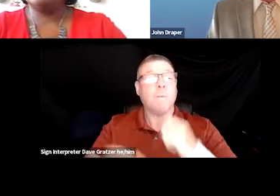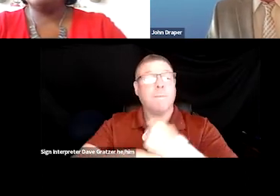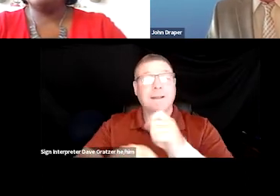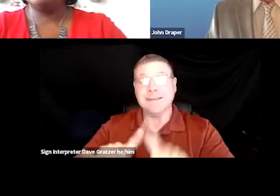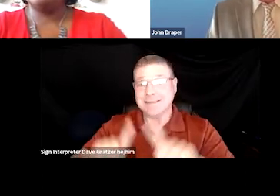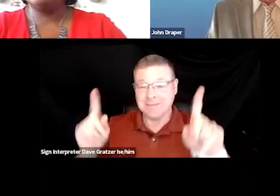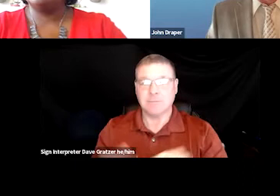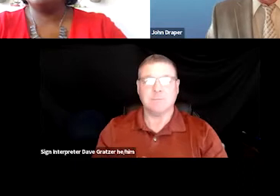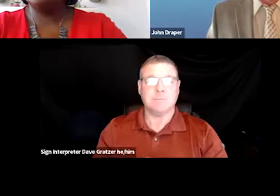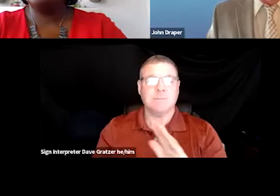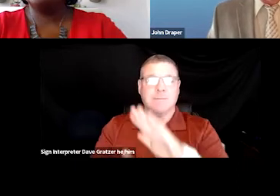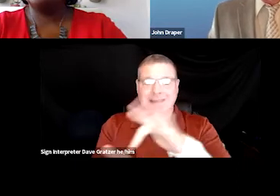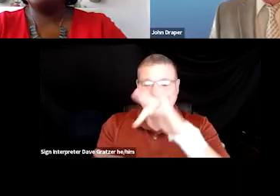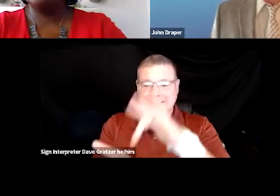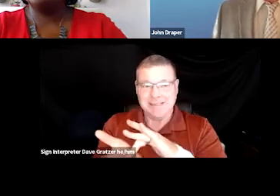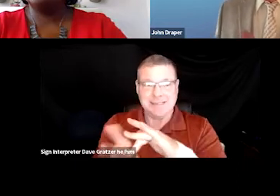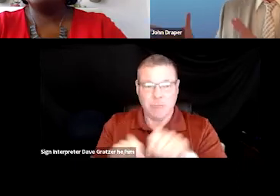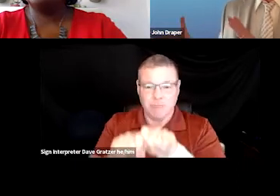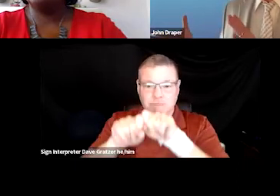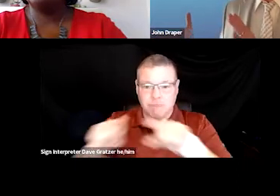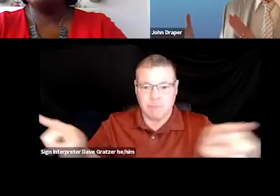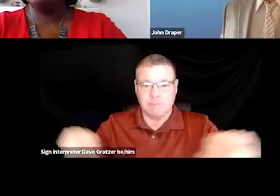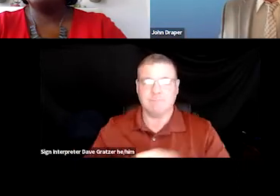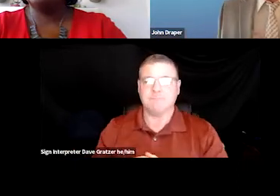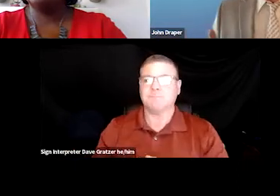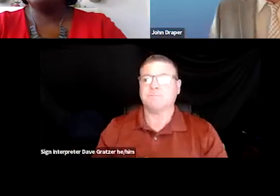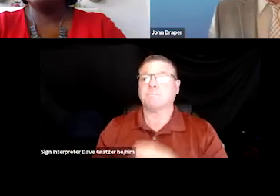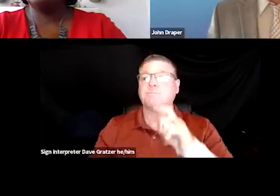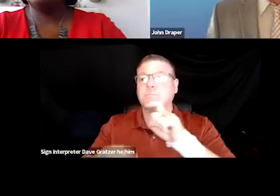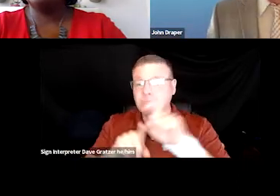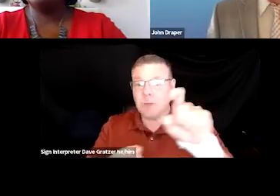with its centralized routing character, meaning, that all the calls in this case to 988,